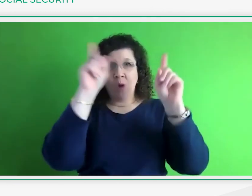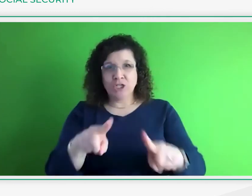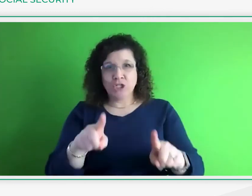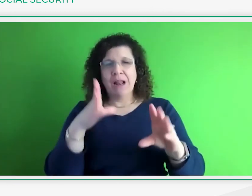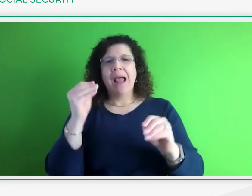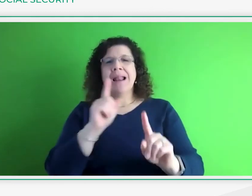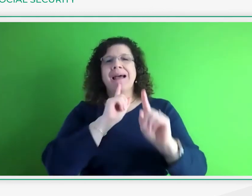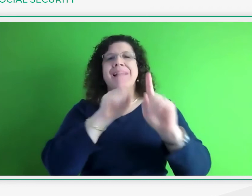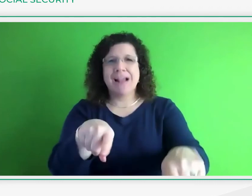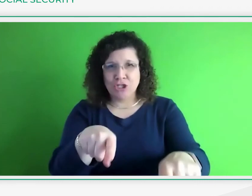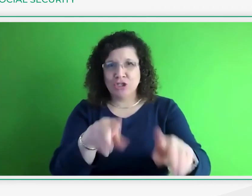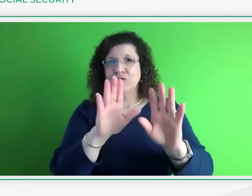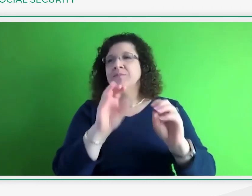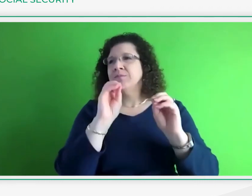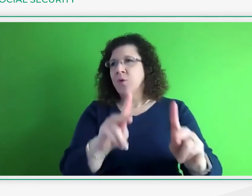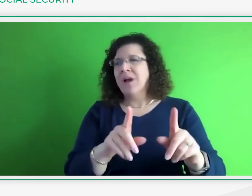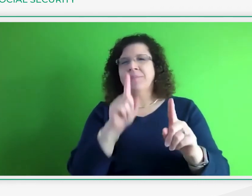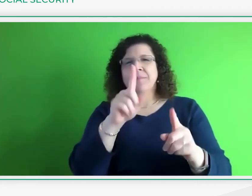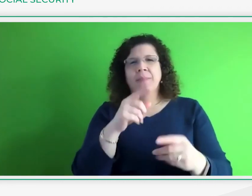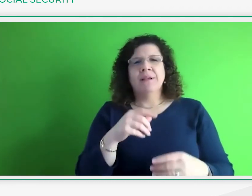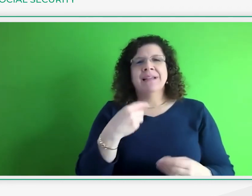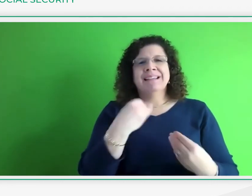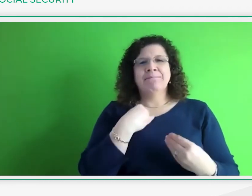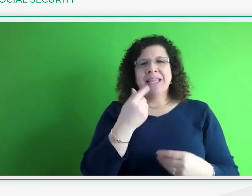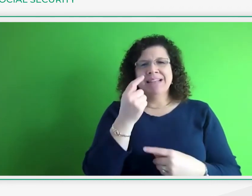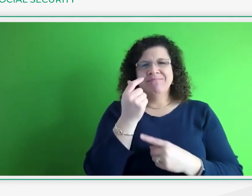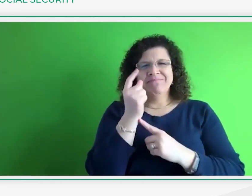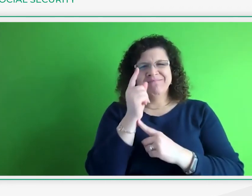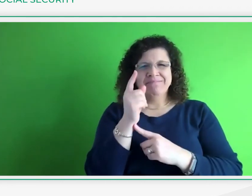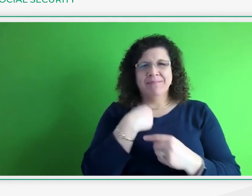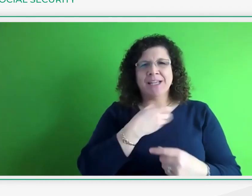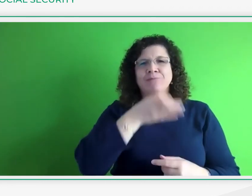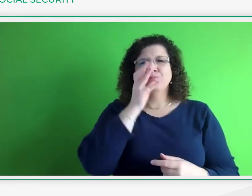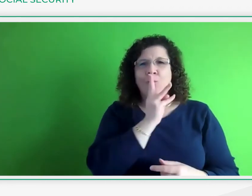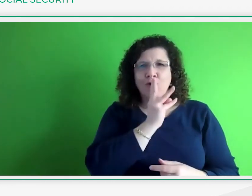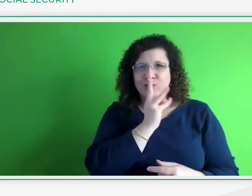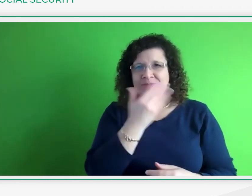I will say what the question is from the Q&A box and answer that question. So just give me one second.